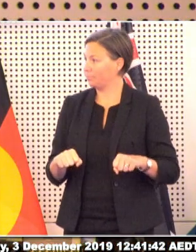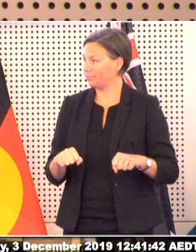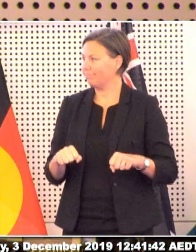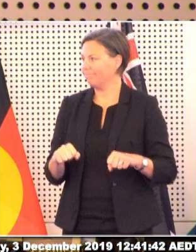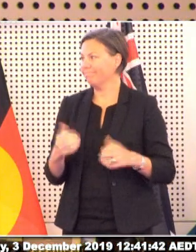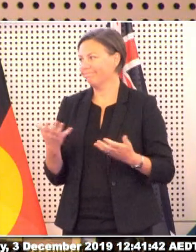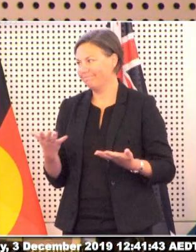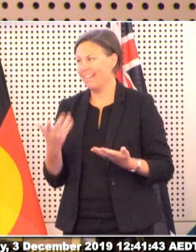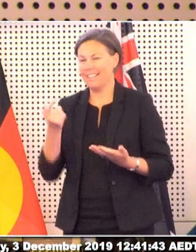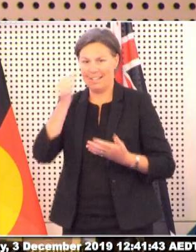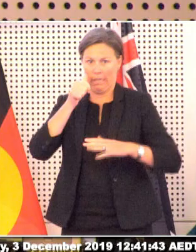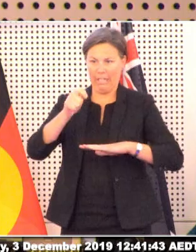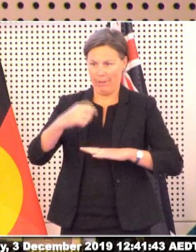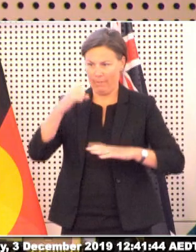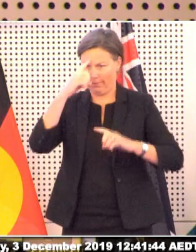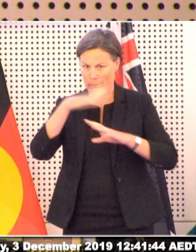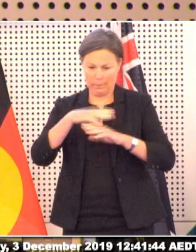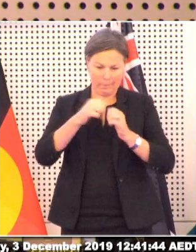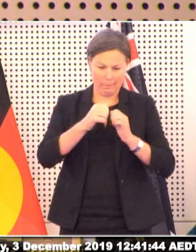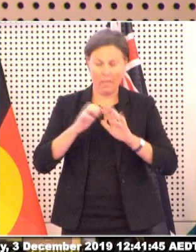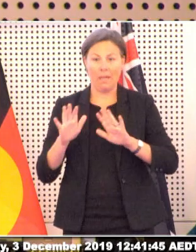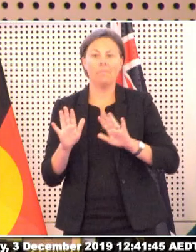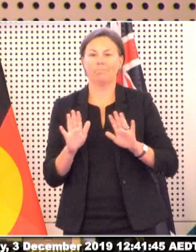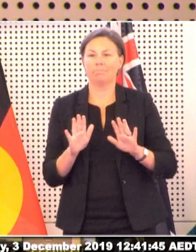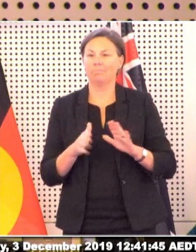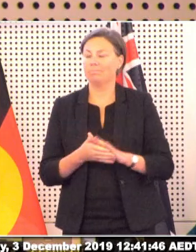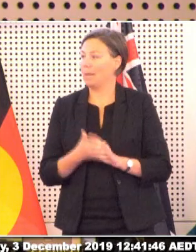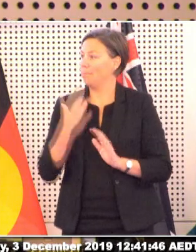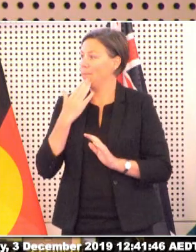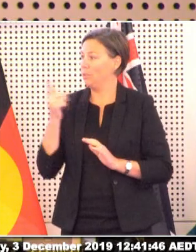hearings but if you wouldn’t mind taking the oath or affirmation, as you wish.